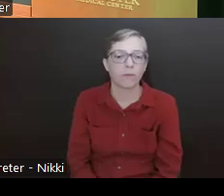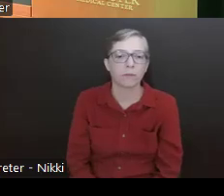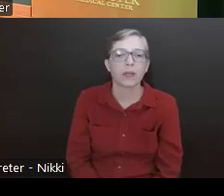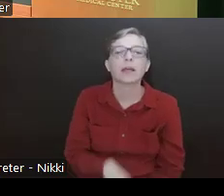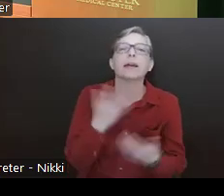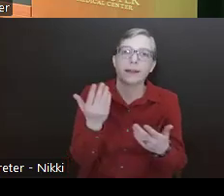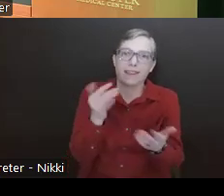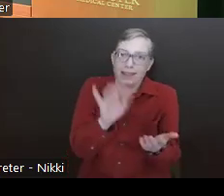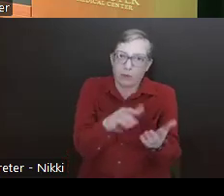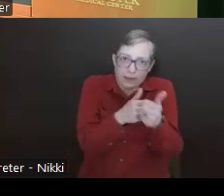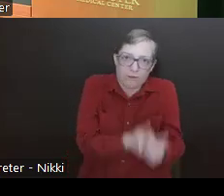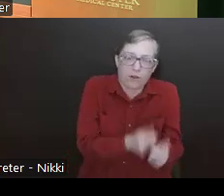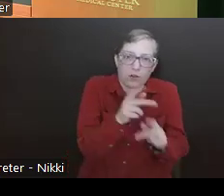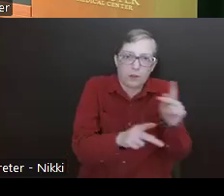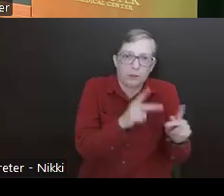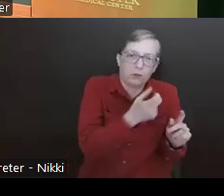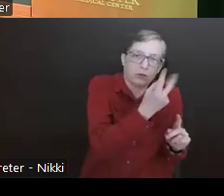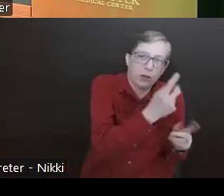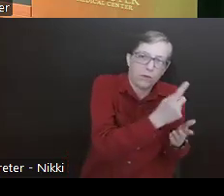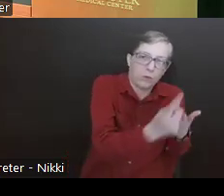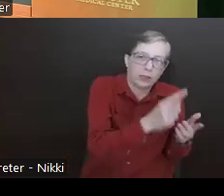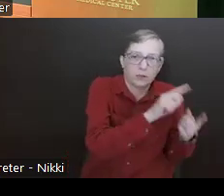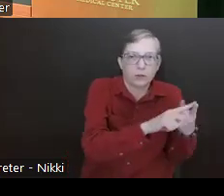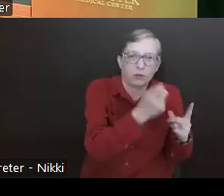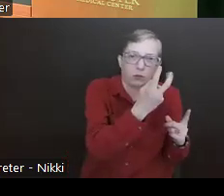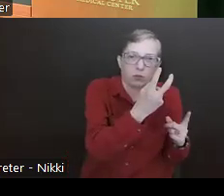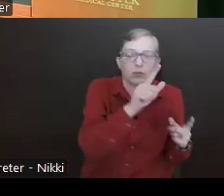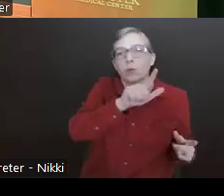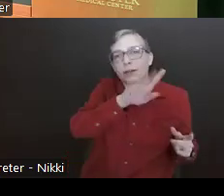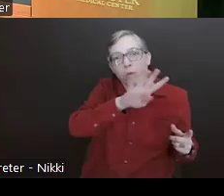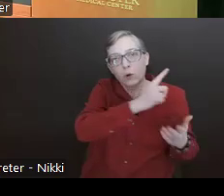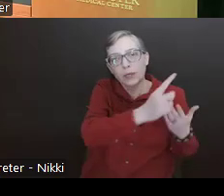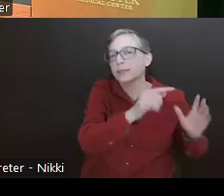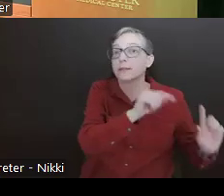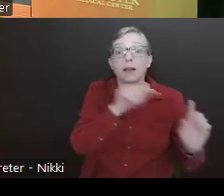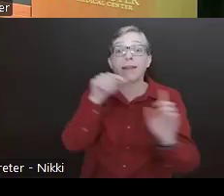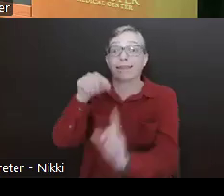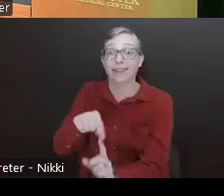folks actually followed people for 12 years um and when they actually went and took a look at